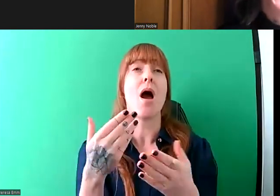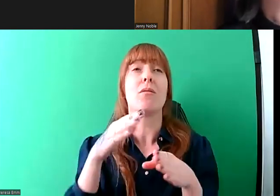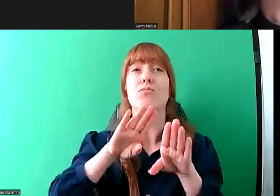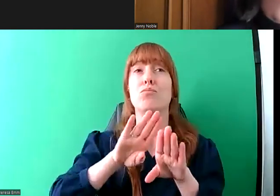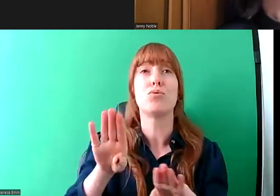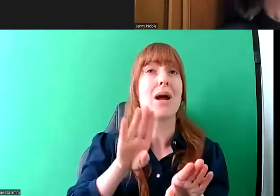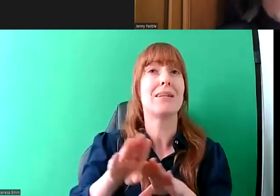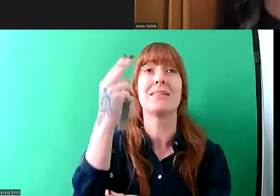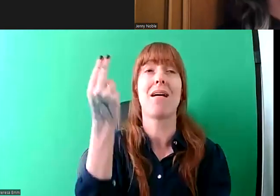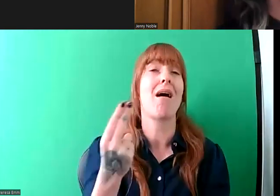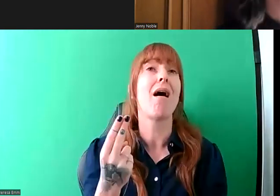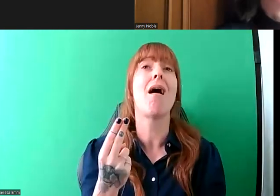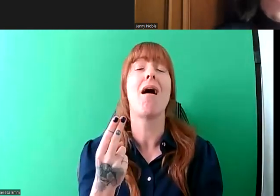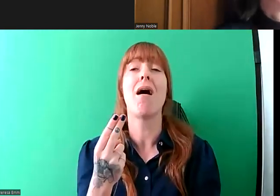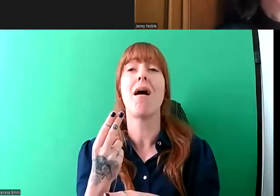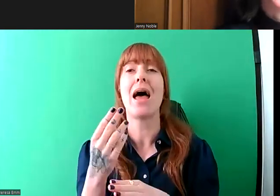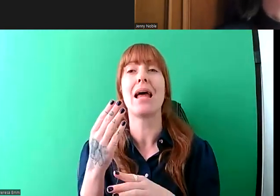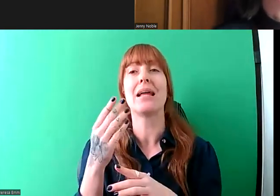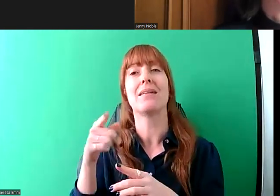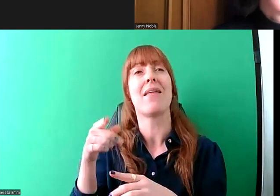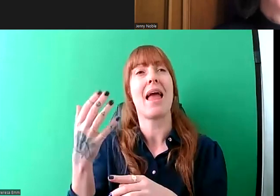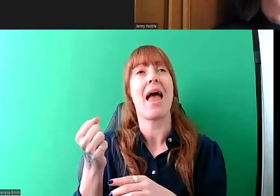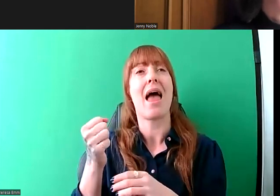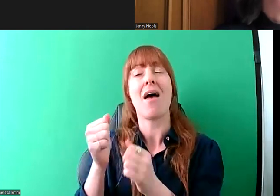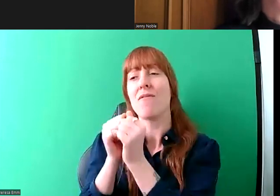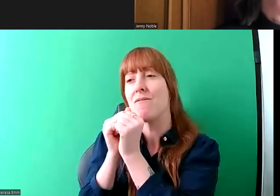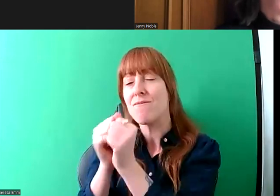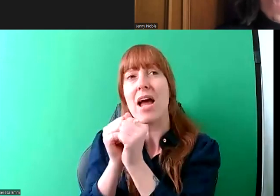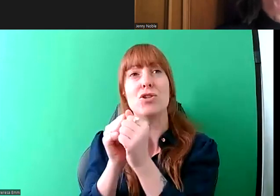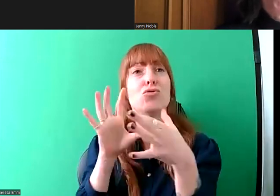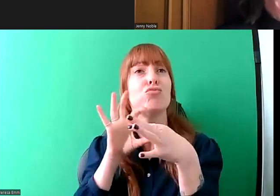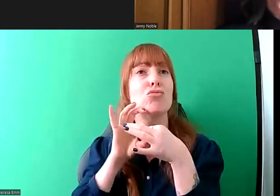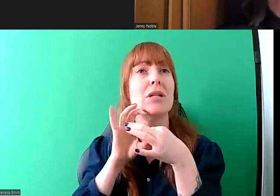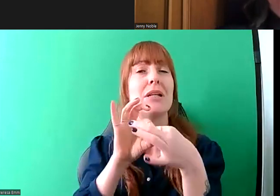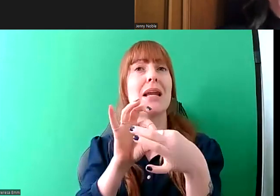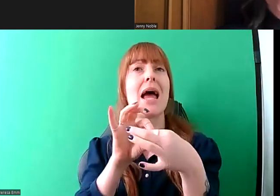so long as the values relate to the Women's Library and the project fits